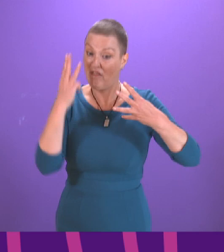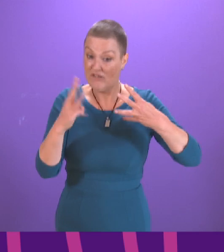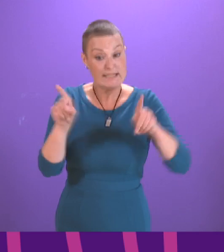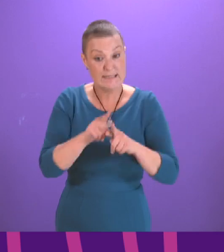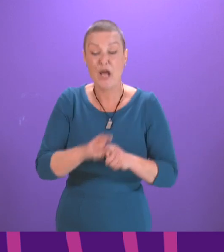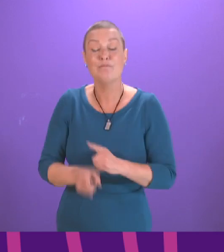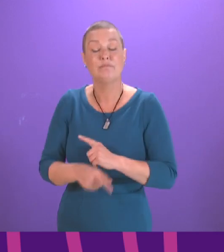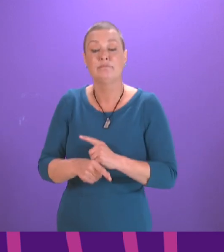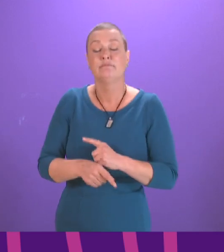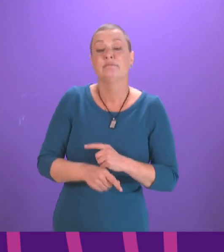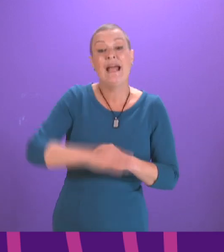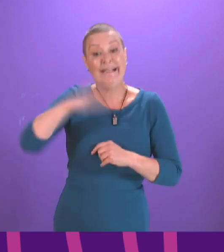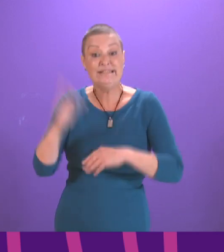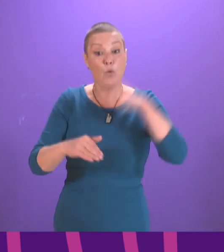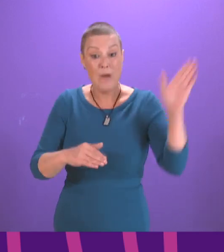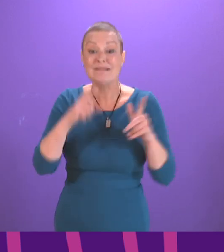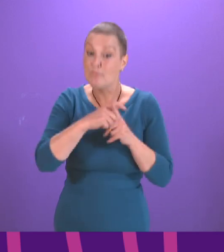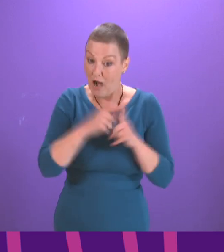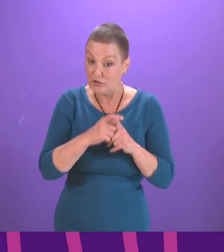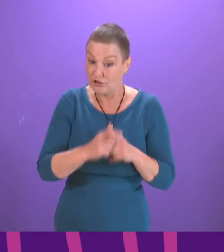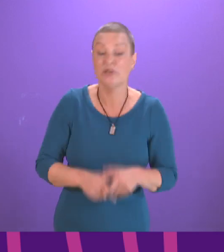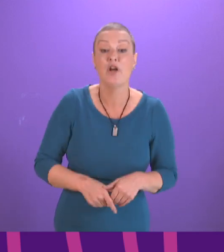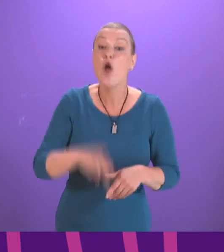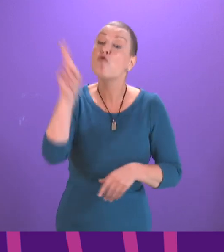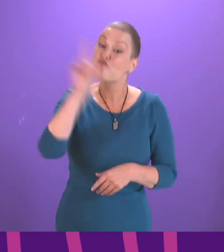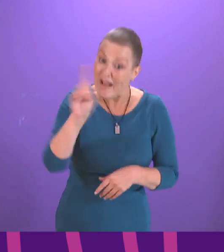Dunbartonshire and West Dunbartonshire, Renfrewshire and East Renfrewshire and the City of Glasgow.